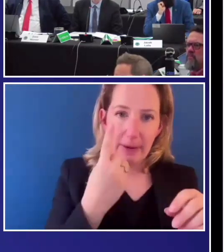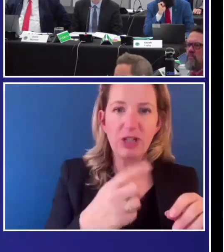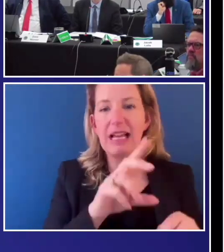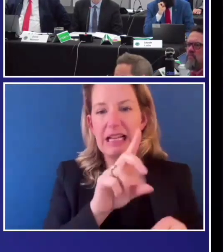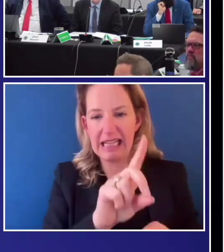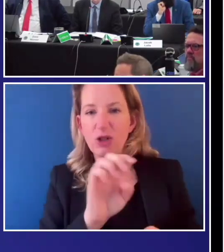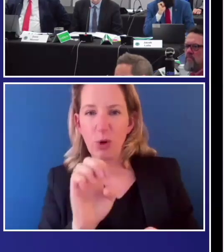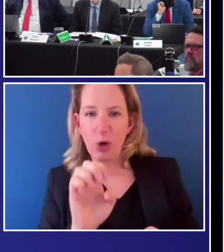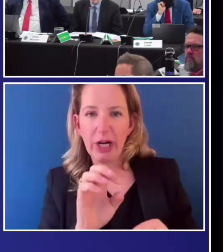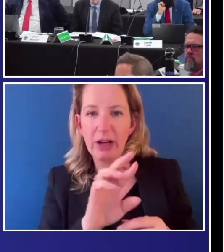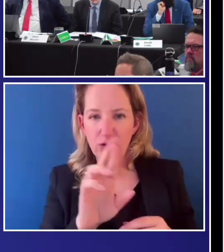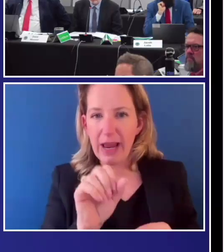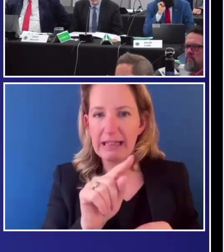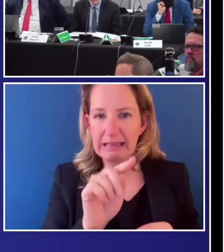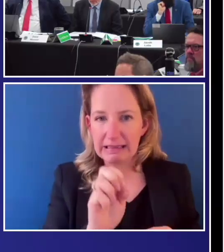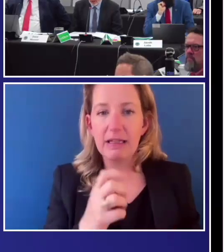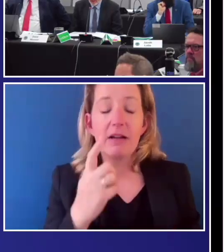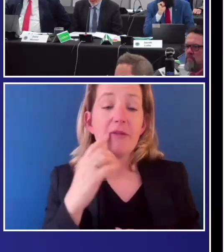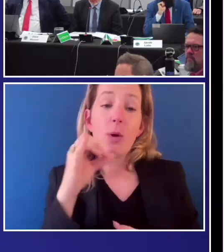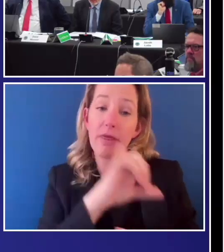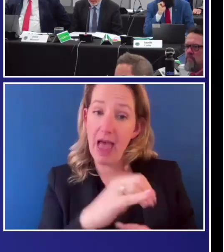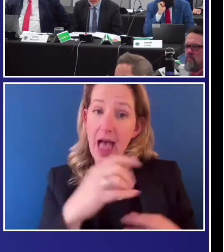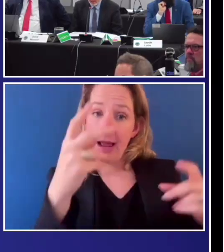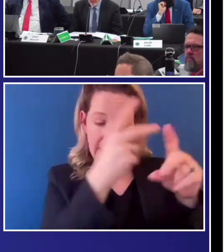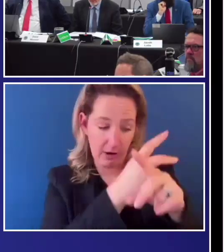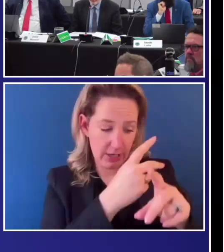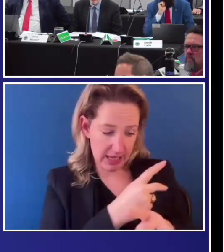In that calculation, as in the existing